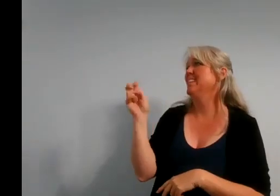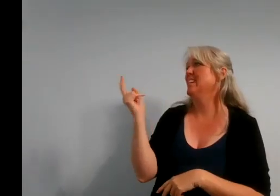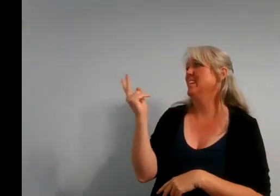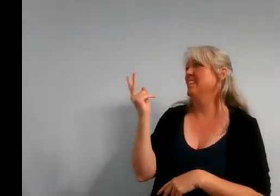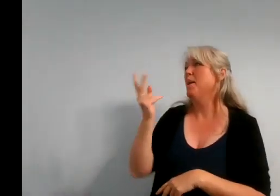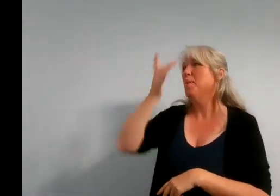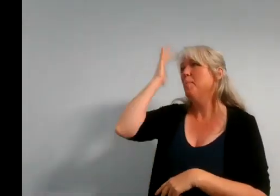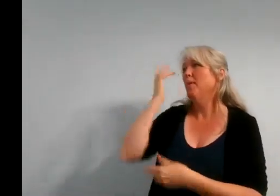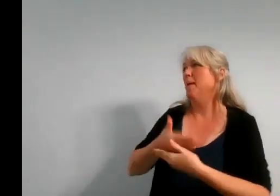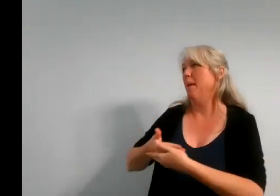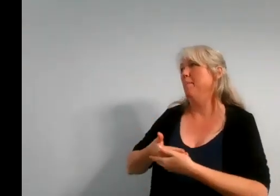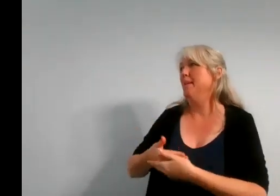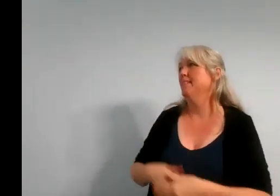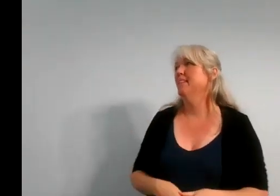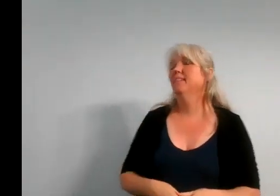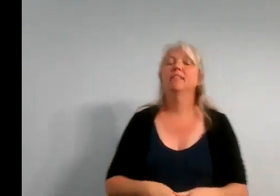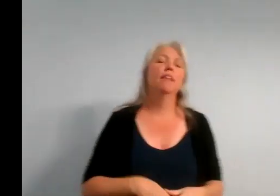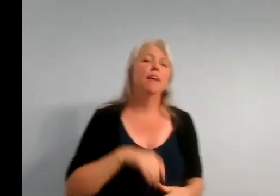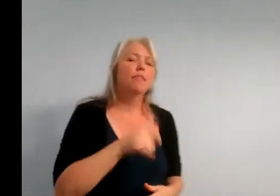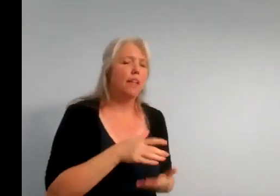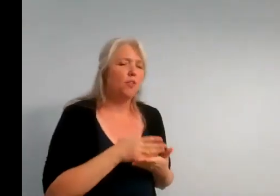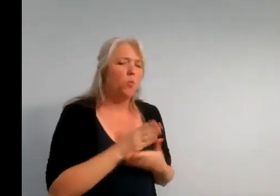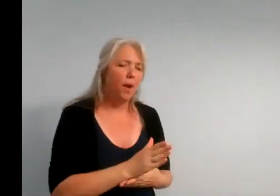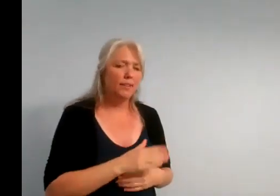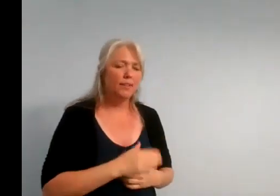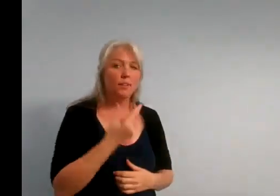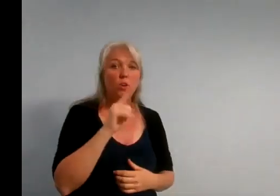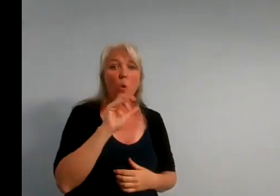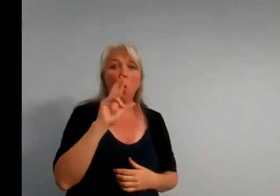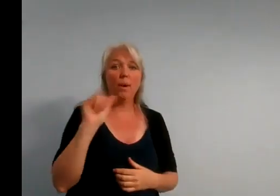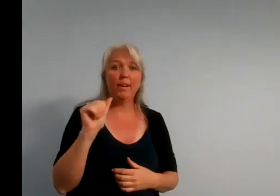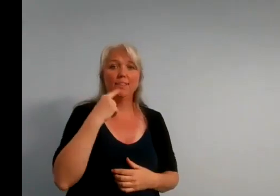“That’s all right,” he said. “Gloria told me to come out here and get you.”